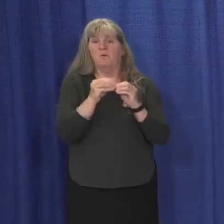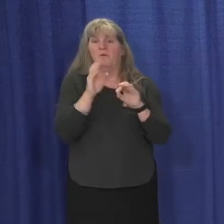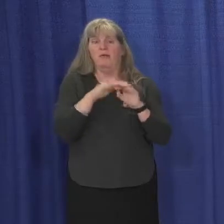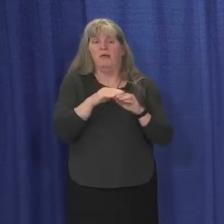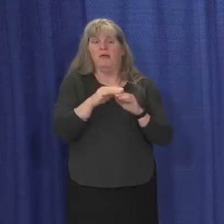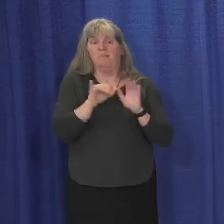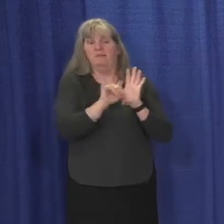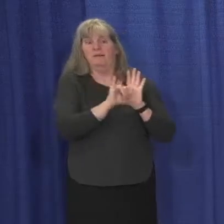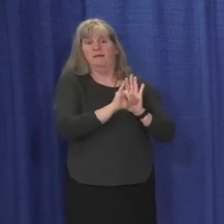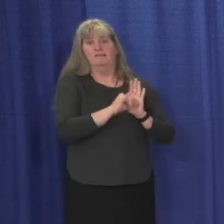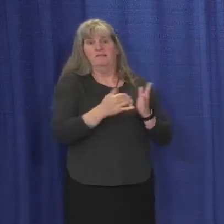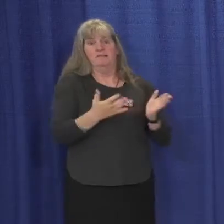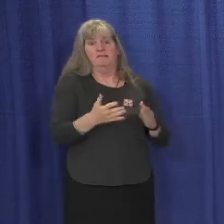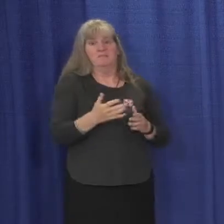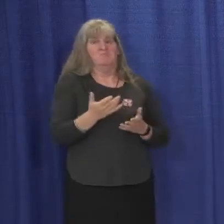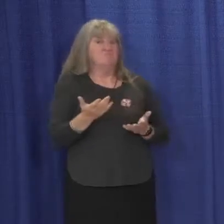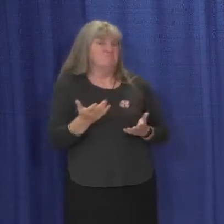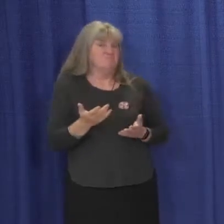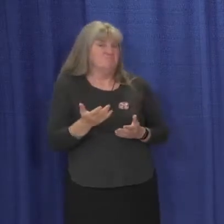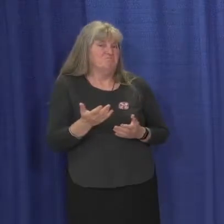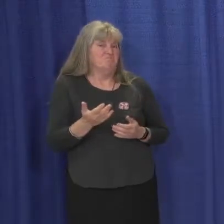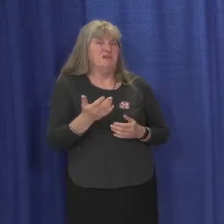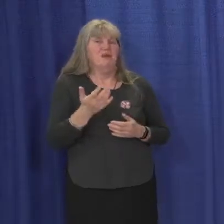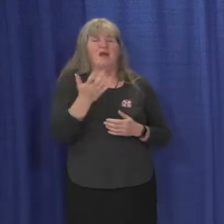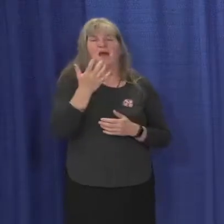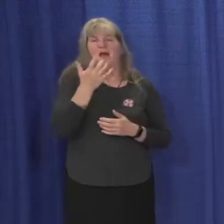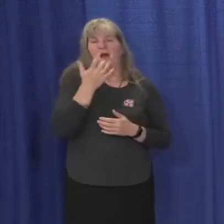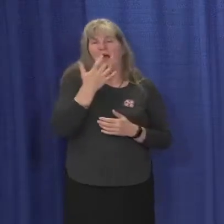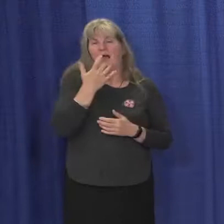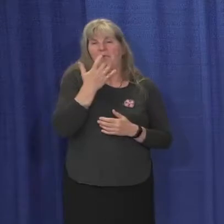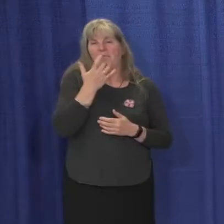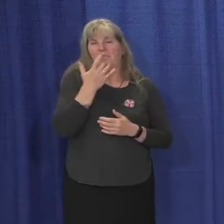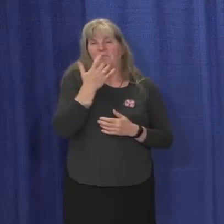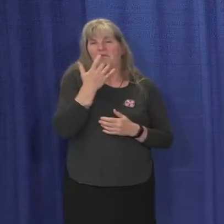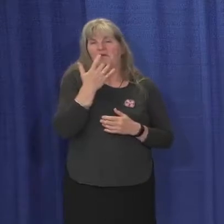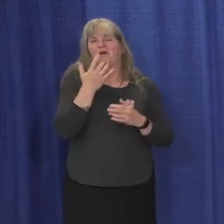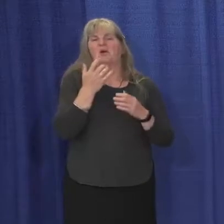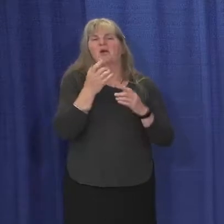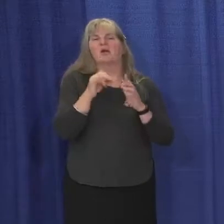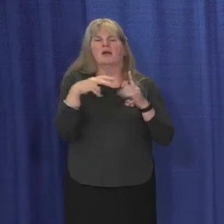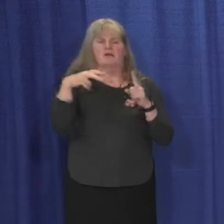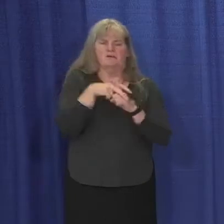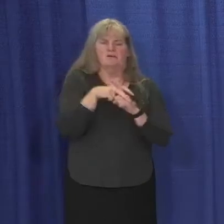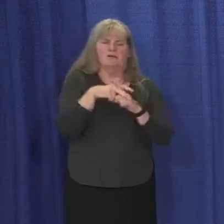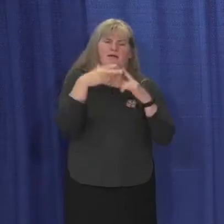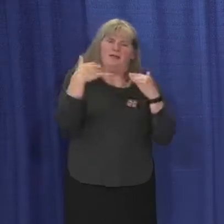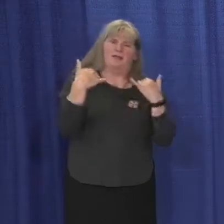the actual confirmed cases are and that's why I would rather find lots of cases today and